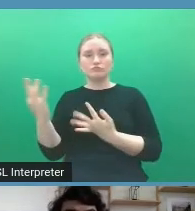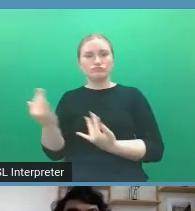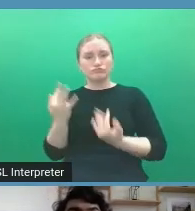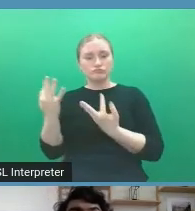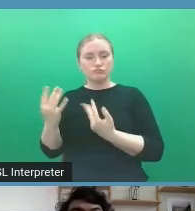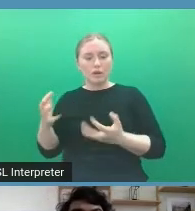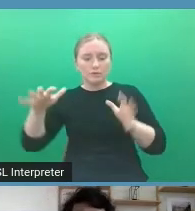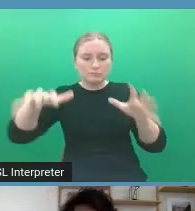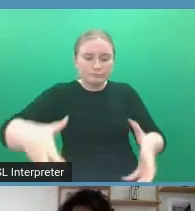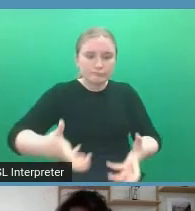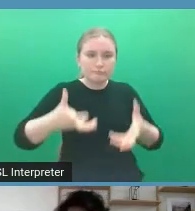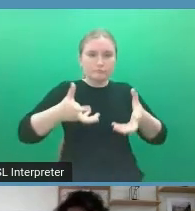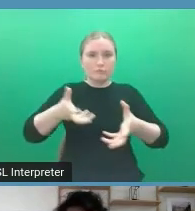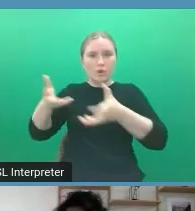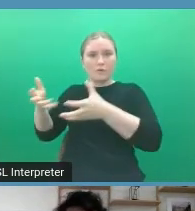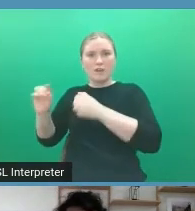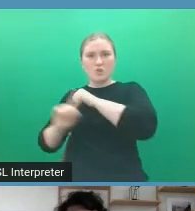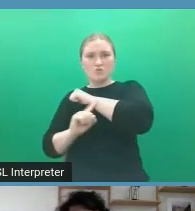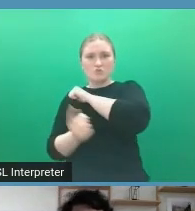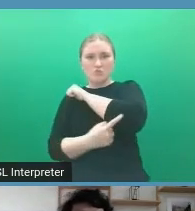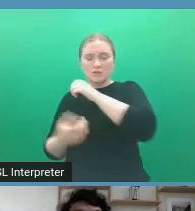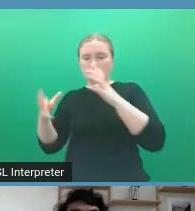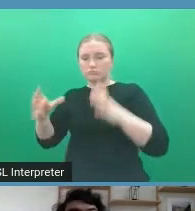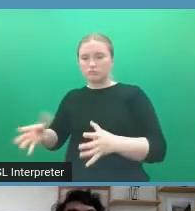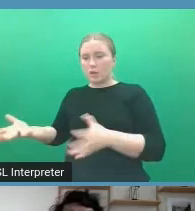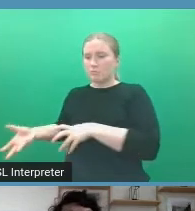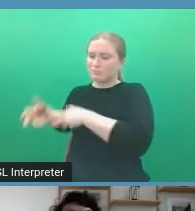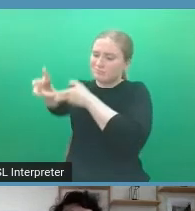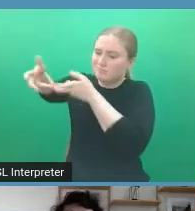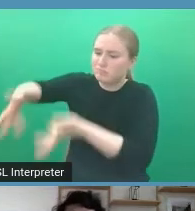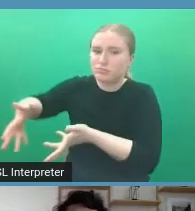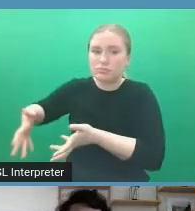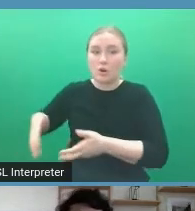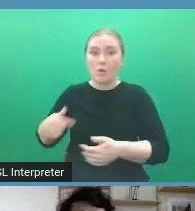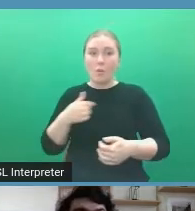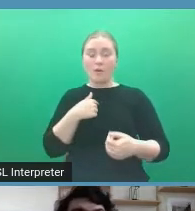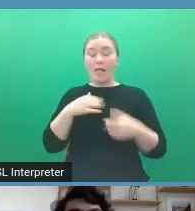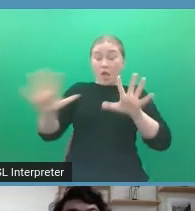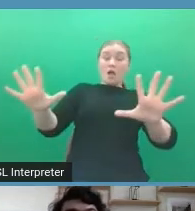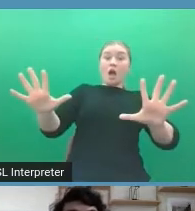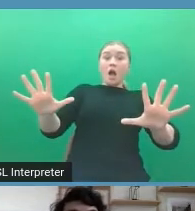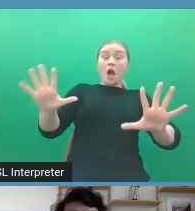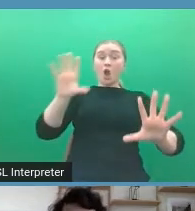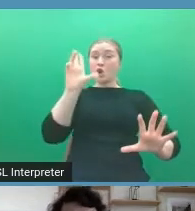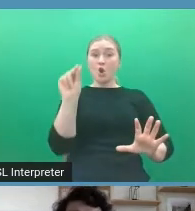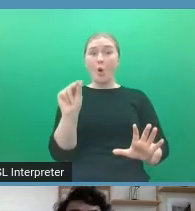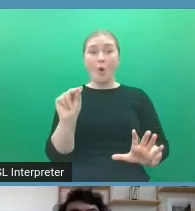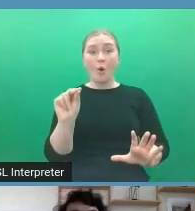dump. And we immediately had the reaction of "no, no hold on, let's capture a few of those pieces,